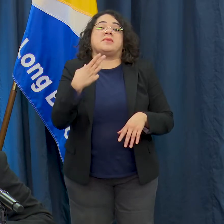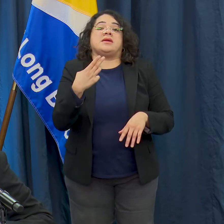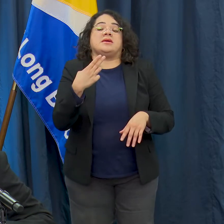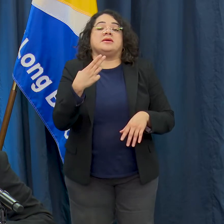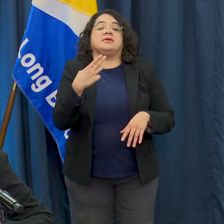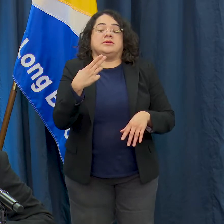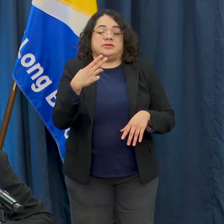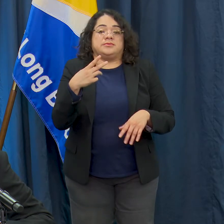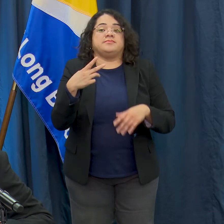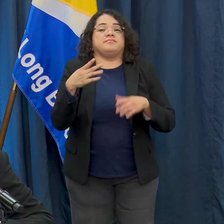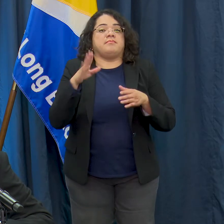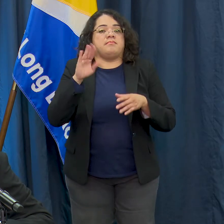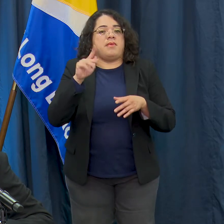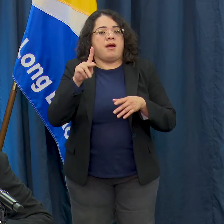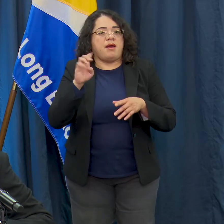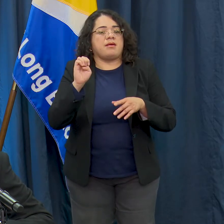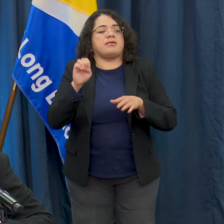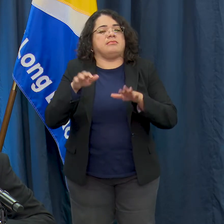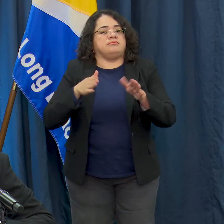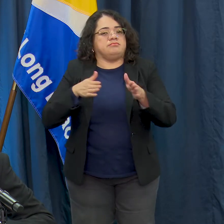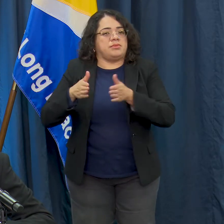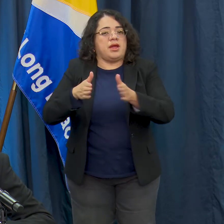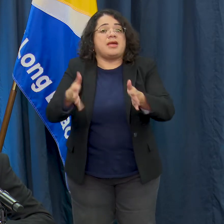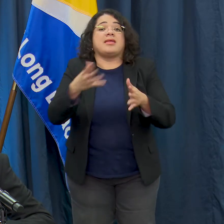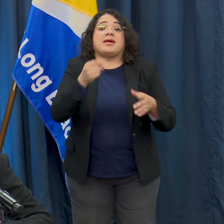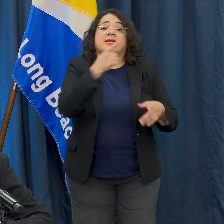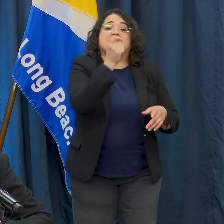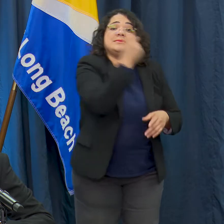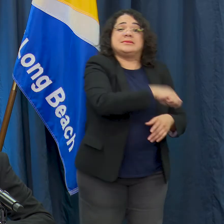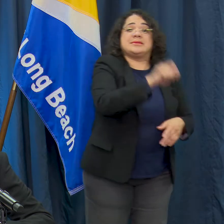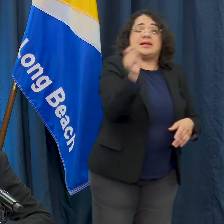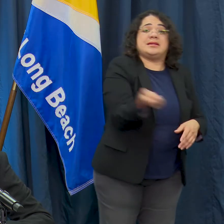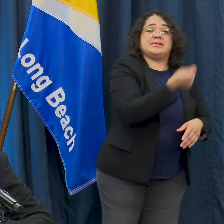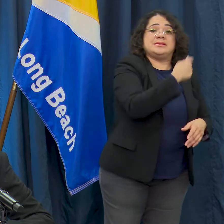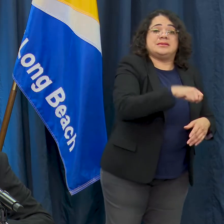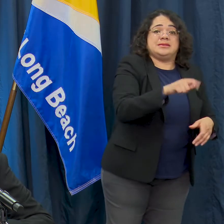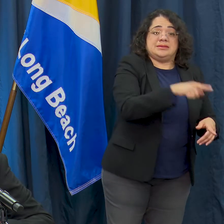centers and courts in the city reopening with of course physical distancing